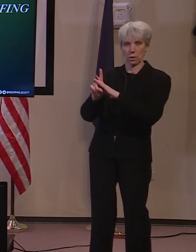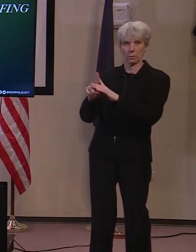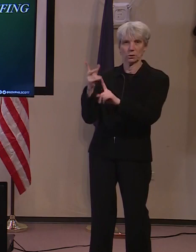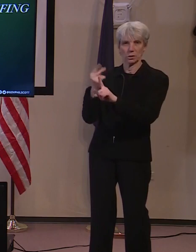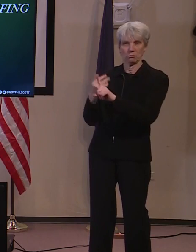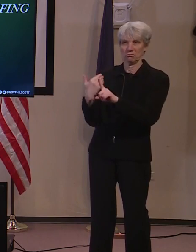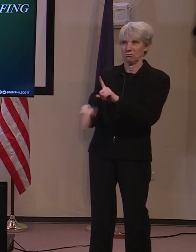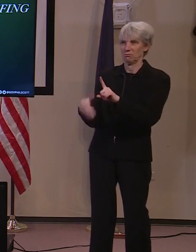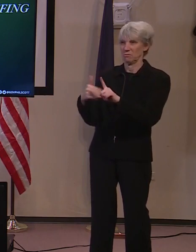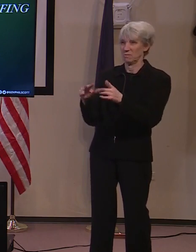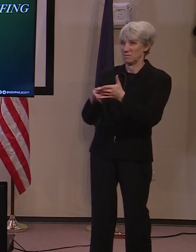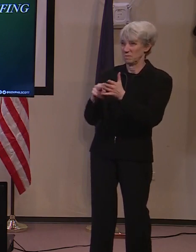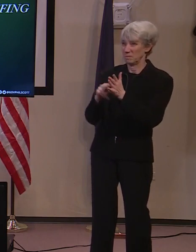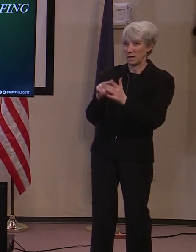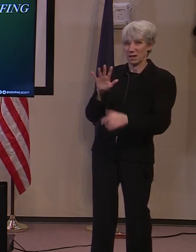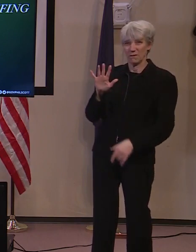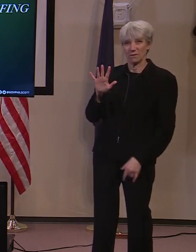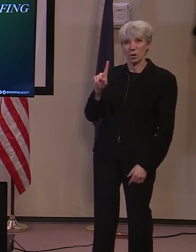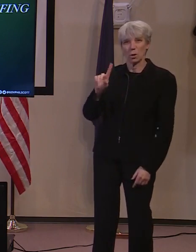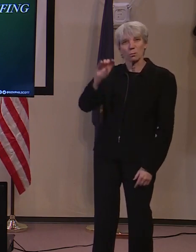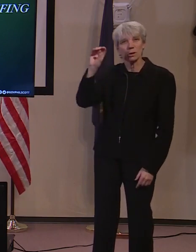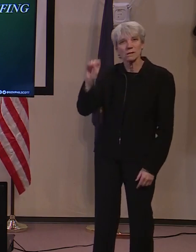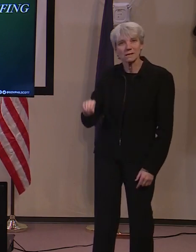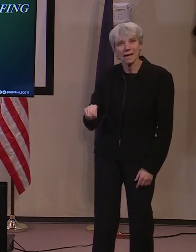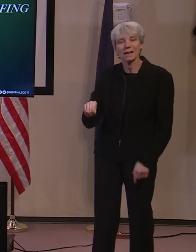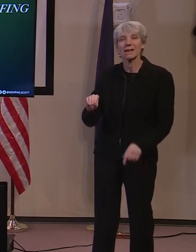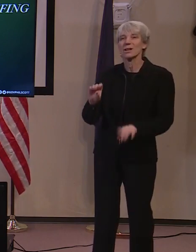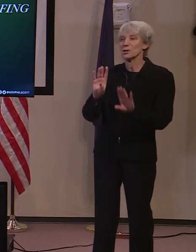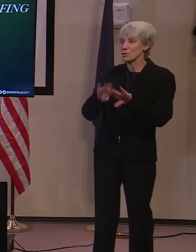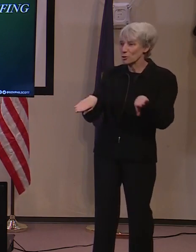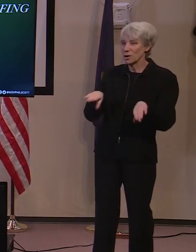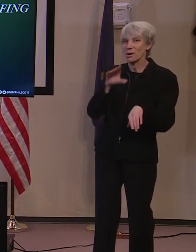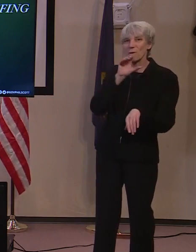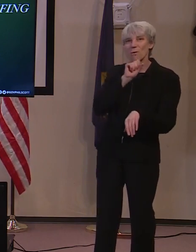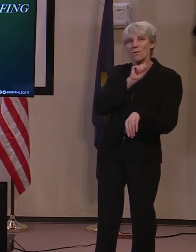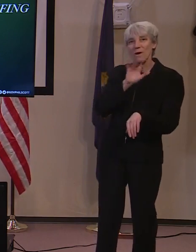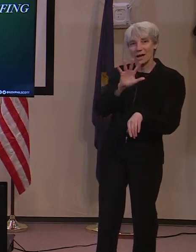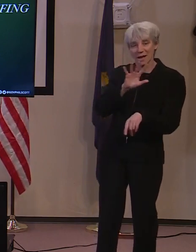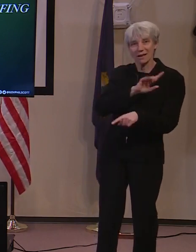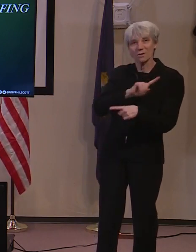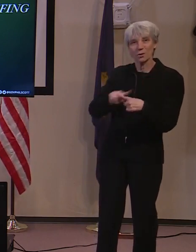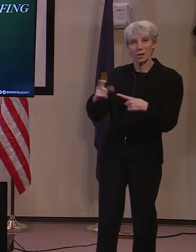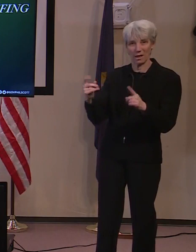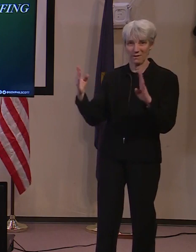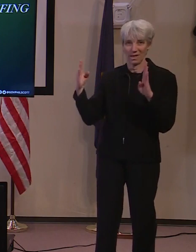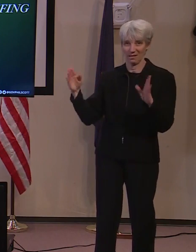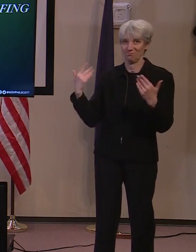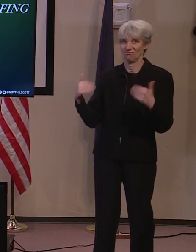roughly 51% of all Vermont Children ages 5-11 years old. If you have a